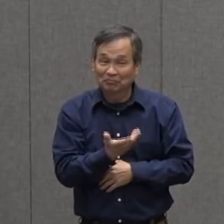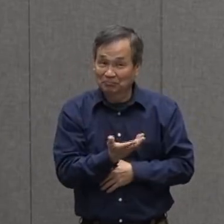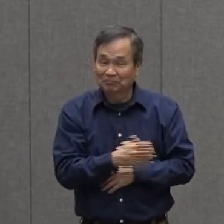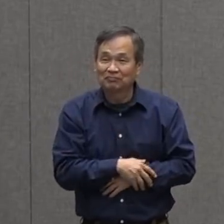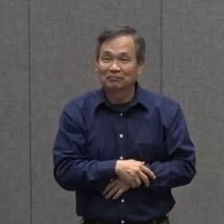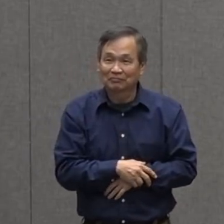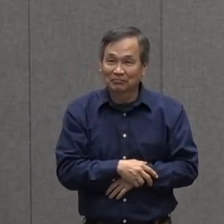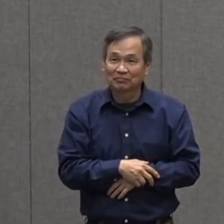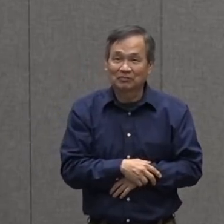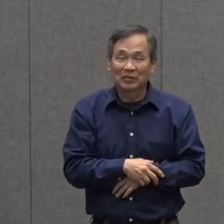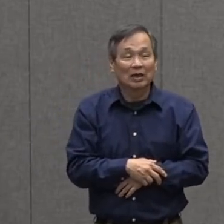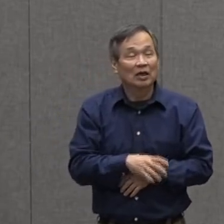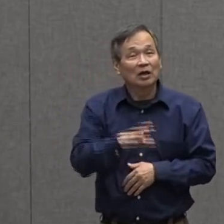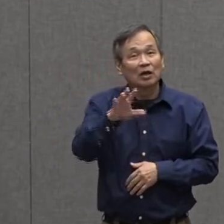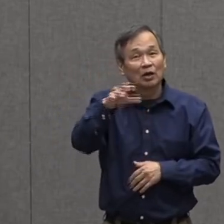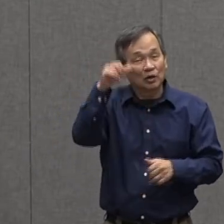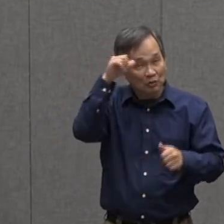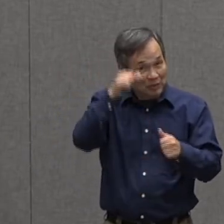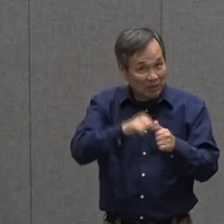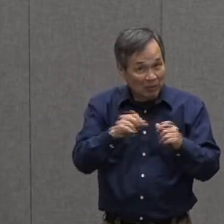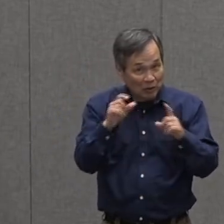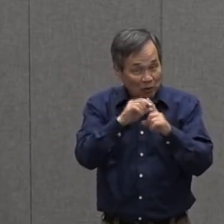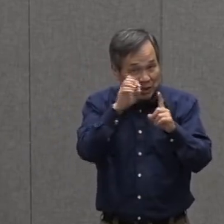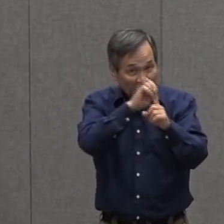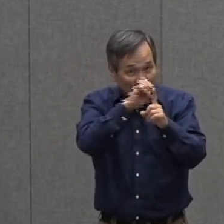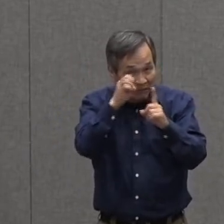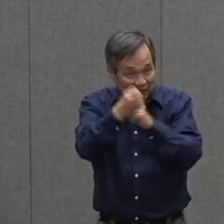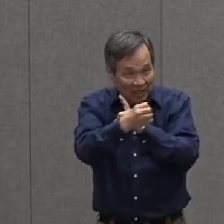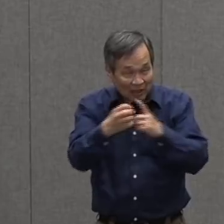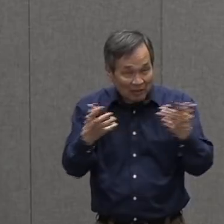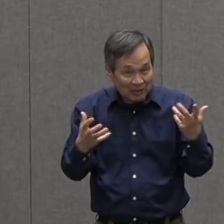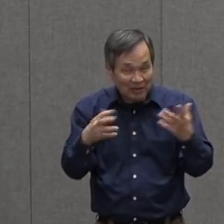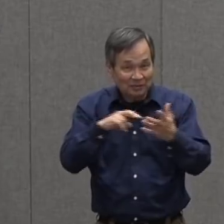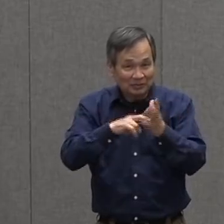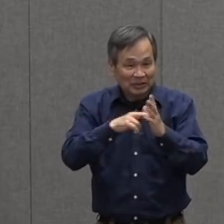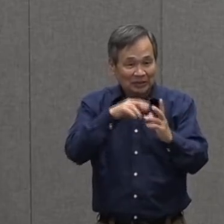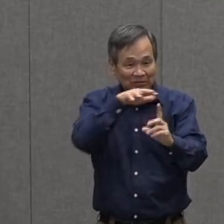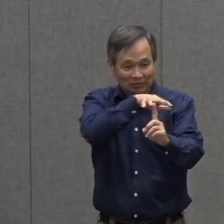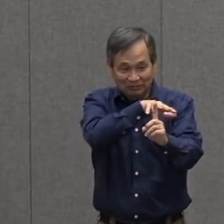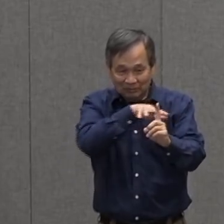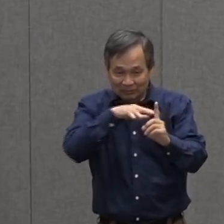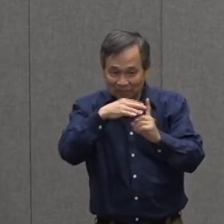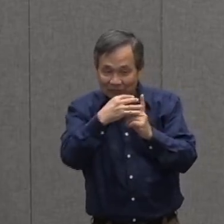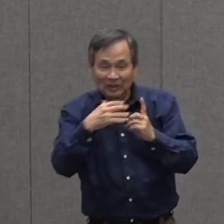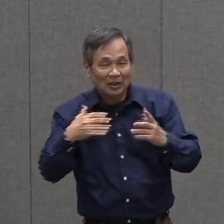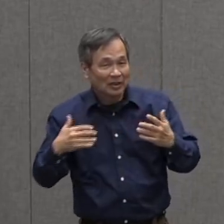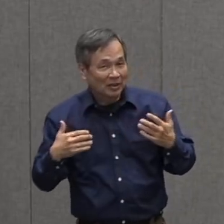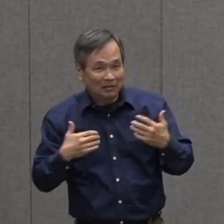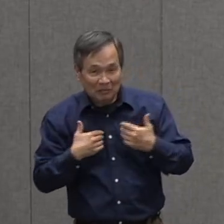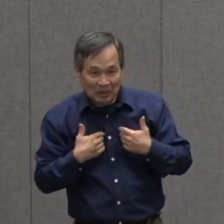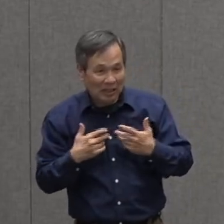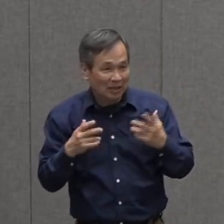Yesterday we talked about the word environment, or the surroundings where plants, animals, or people live.